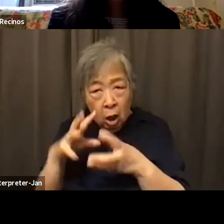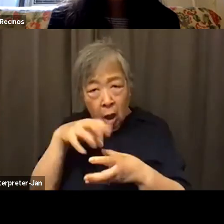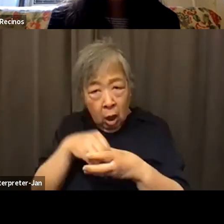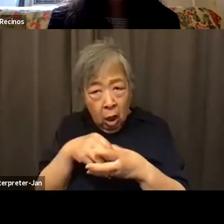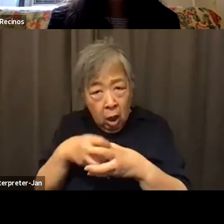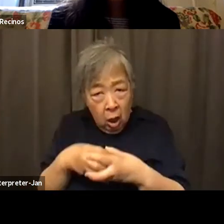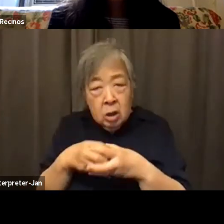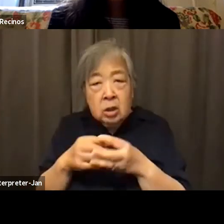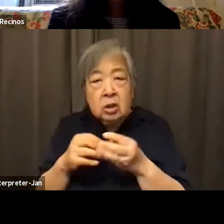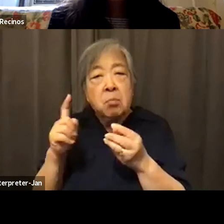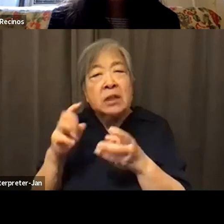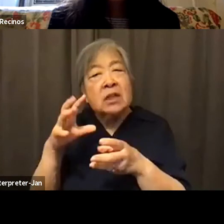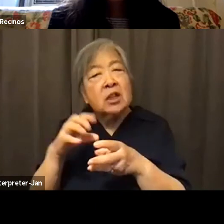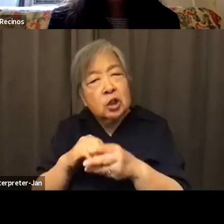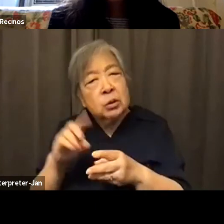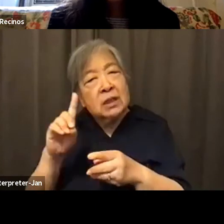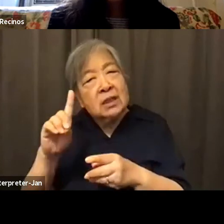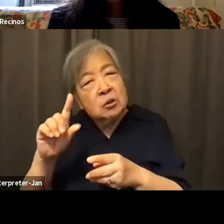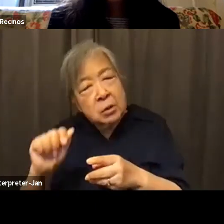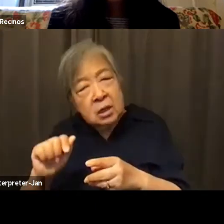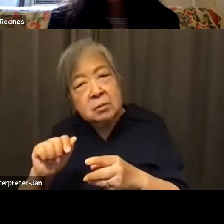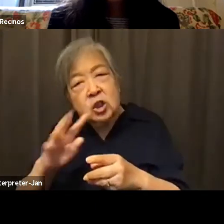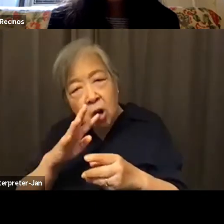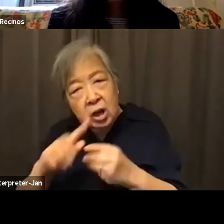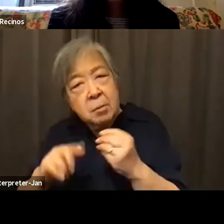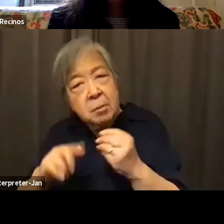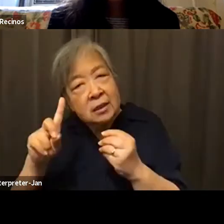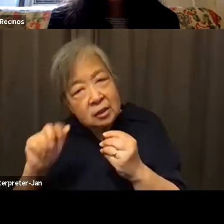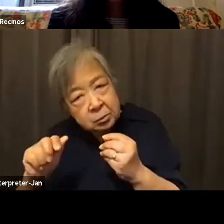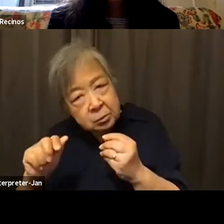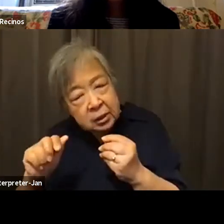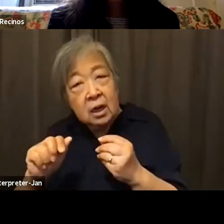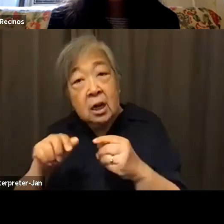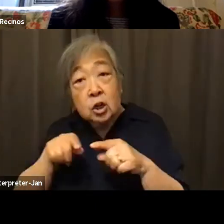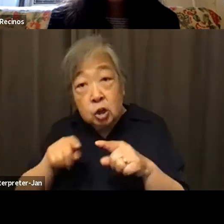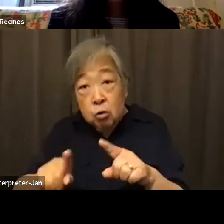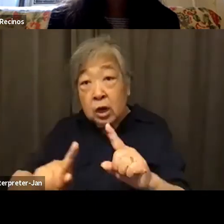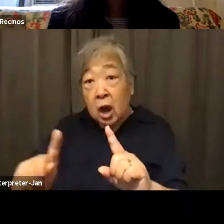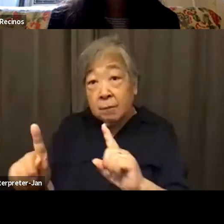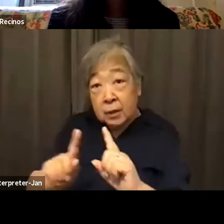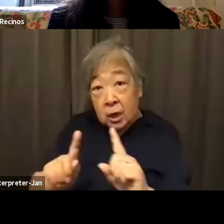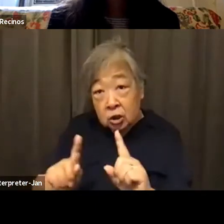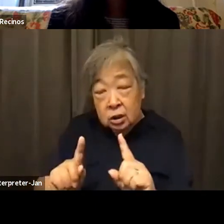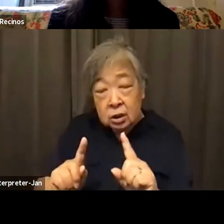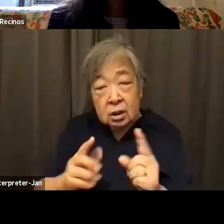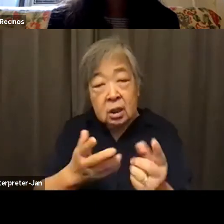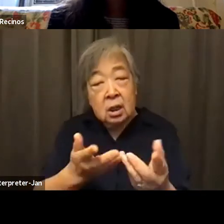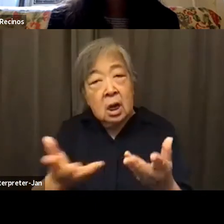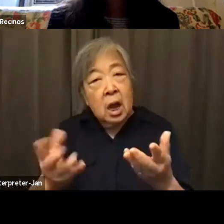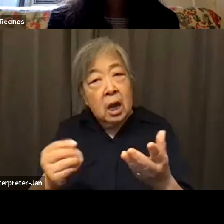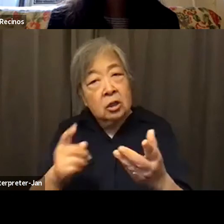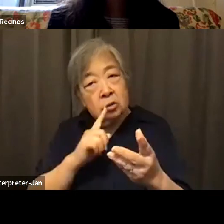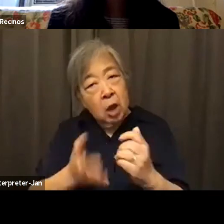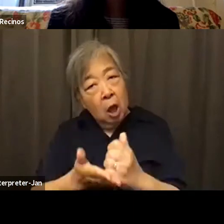in these conversations of diversity, and these efforts really to prepare students better,